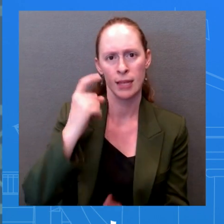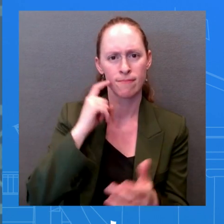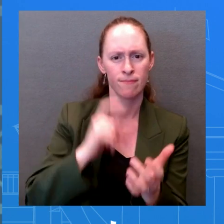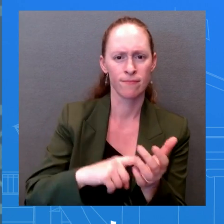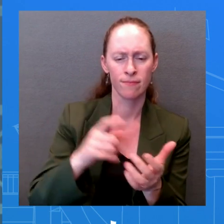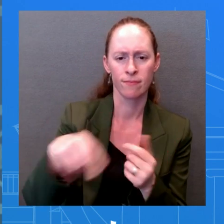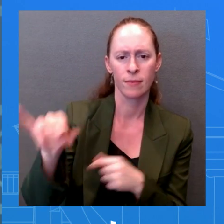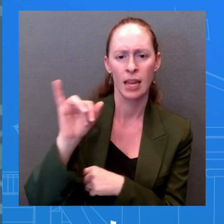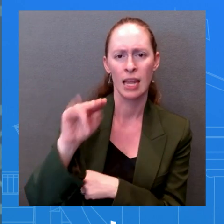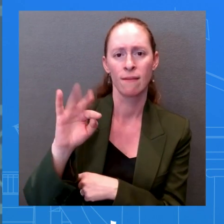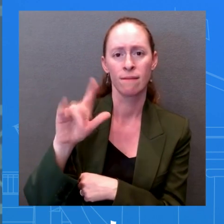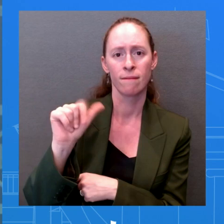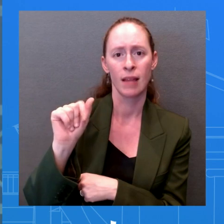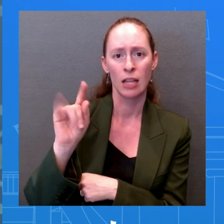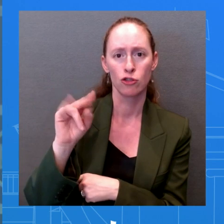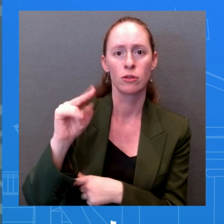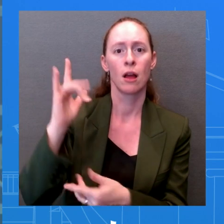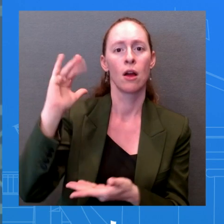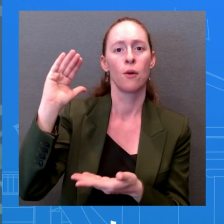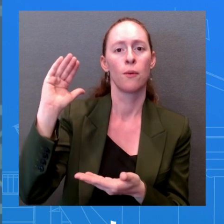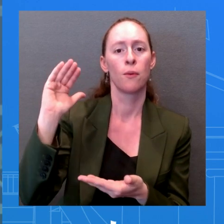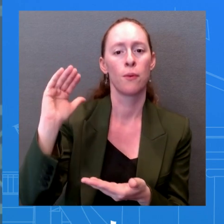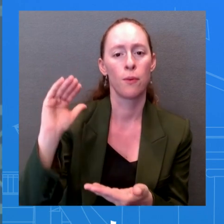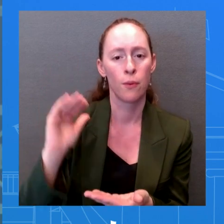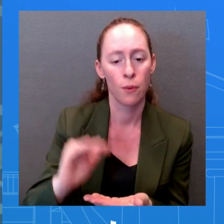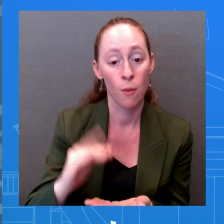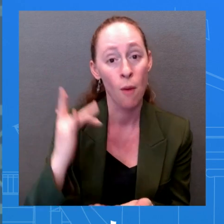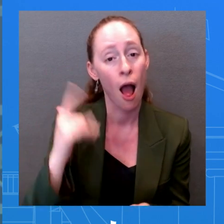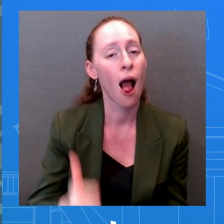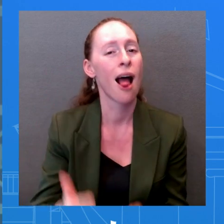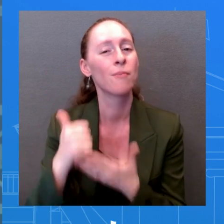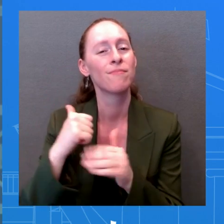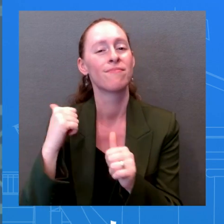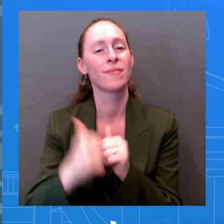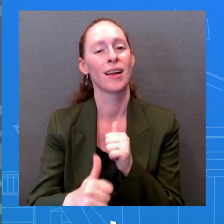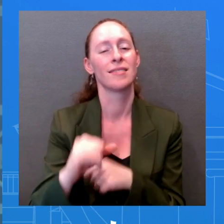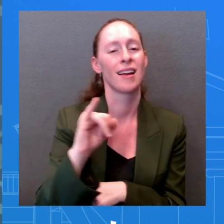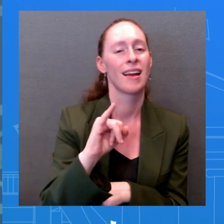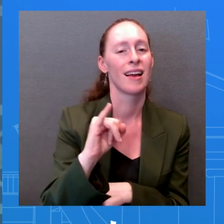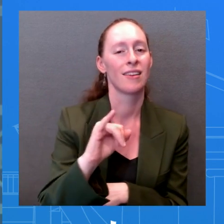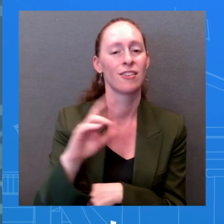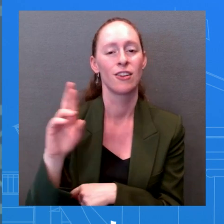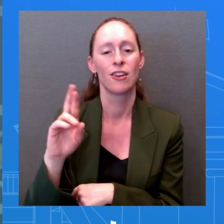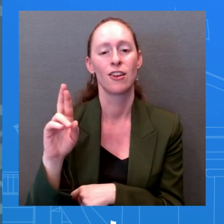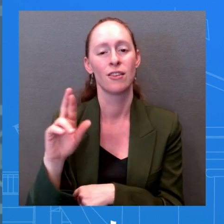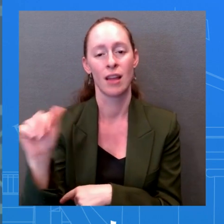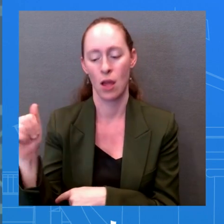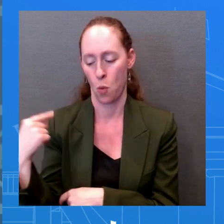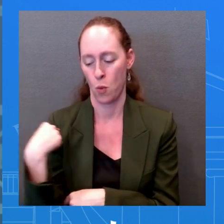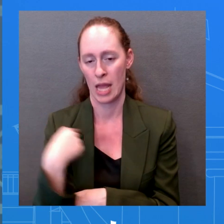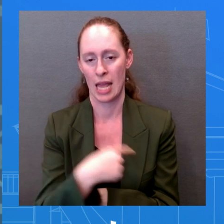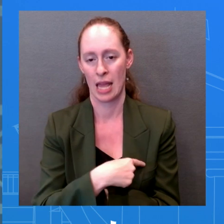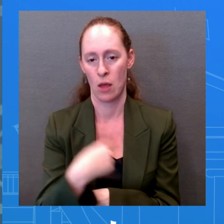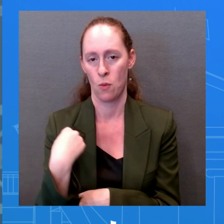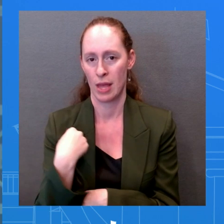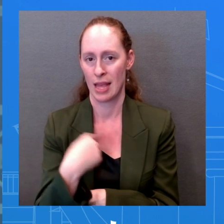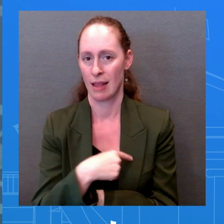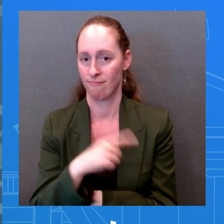meaning Democrats, not Republicans -- to lower costs of healthcare, to lower costs of prescription drugs, to lower cost of energy.